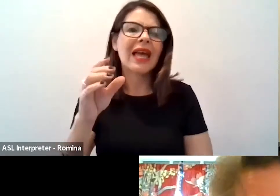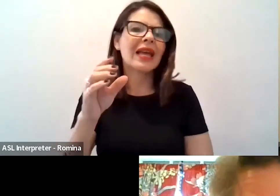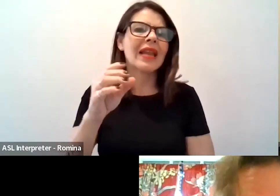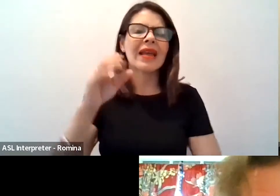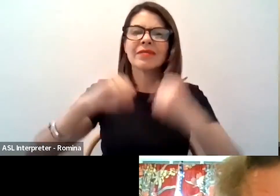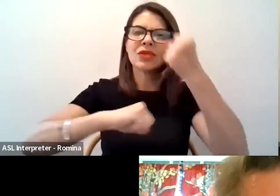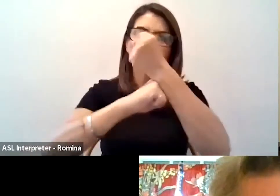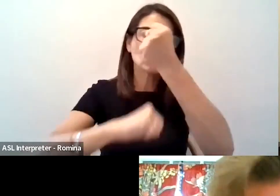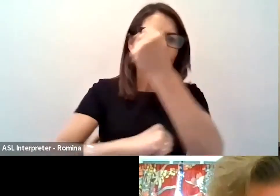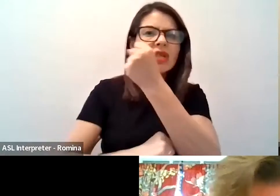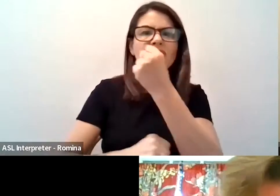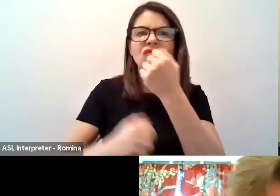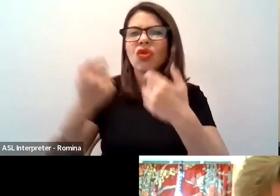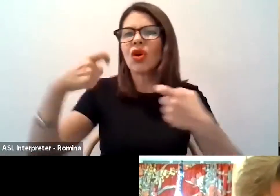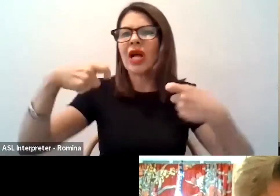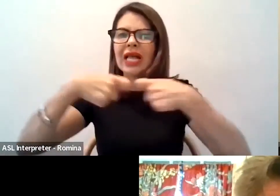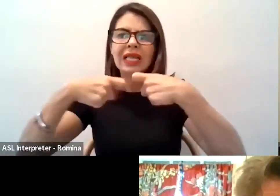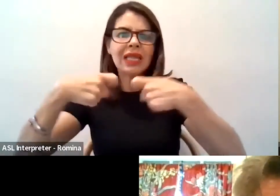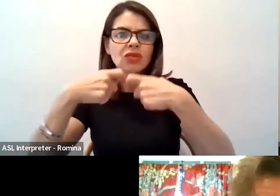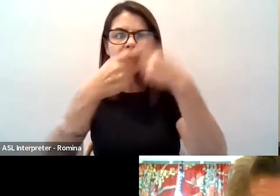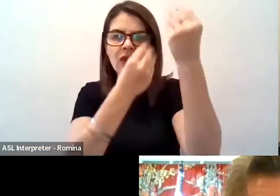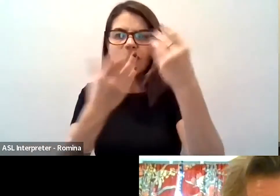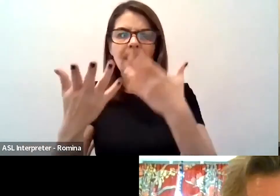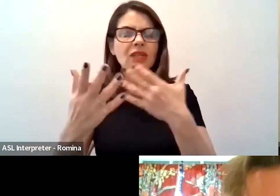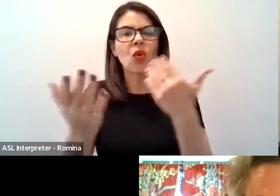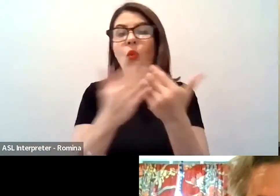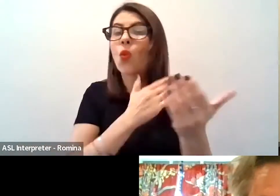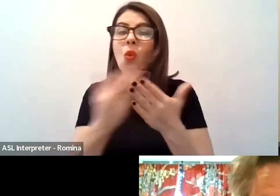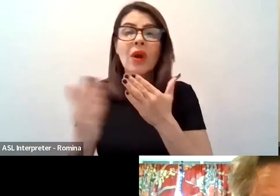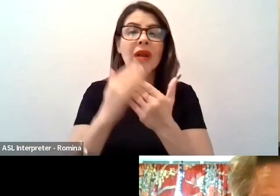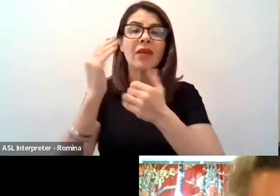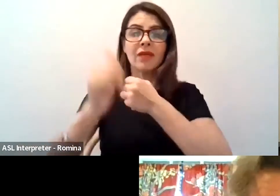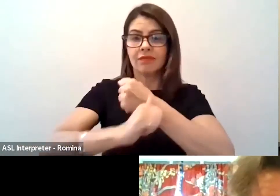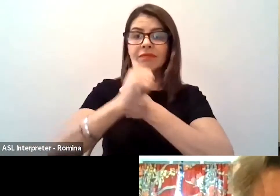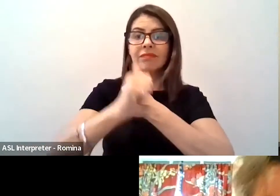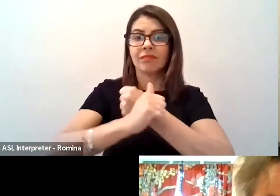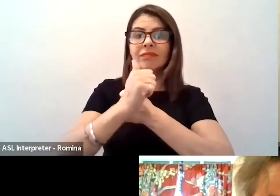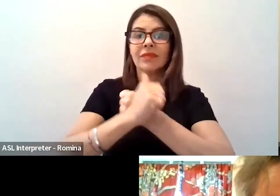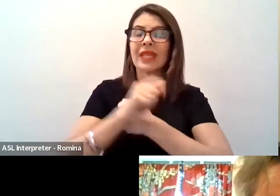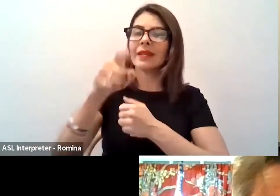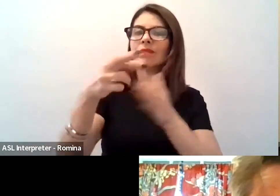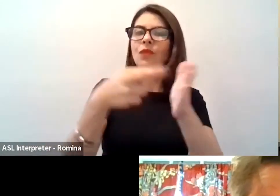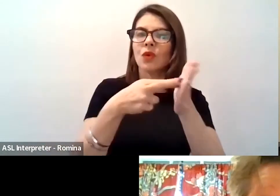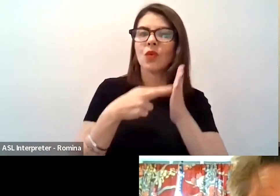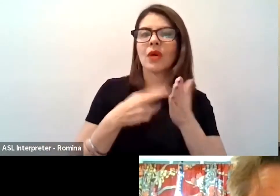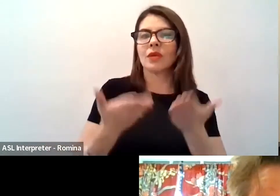It could be electrical hazards, whatever it might be. They're required to provide you those reports